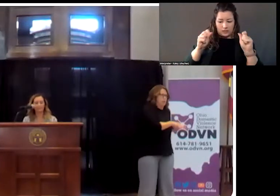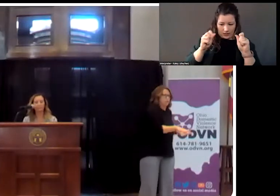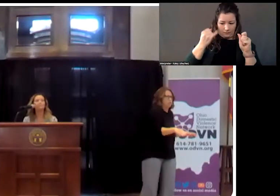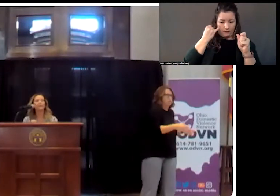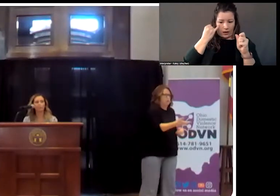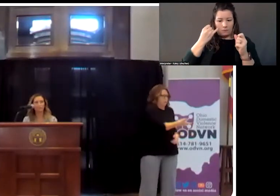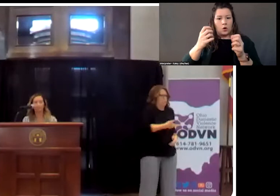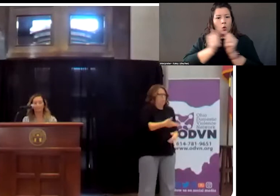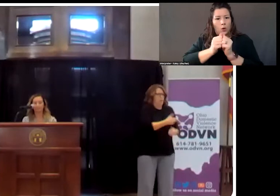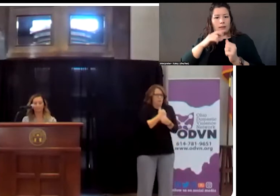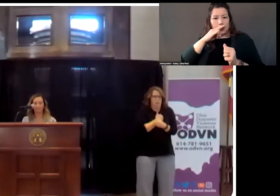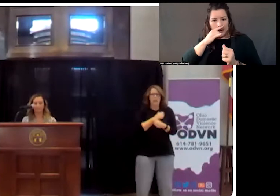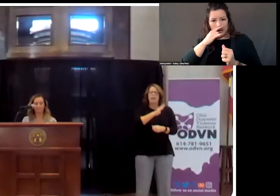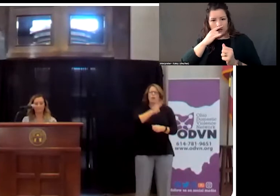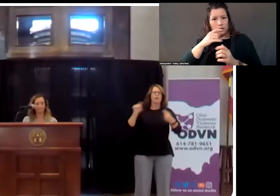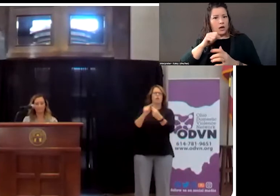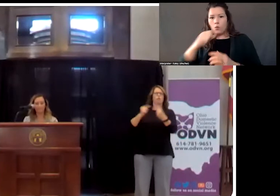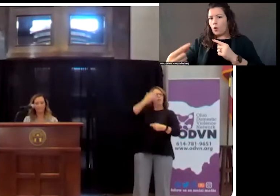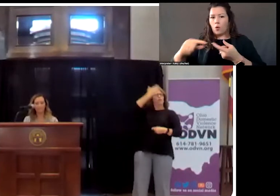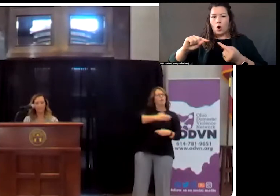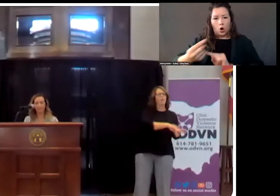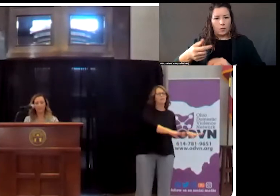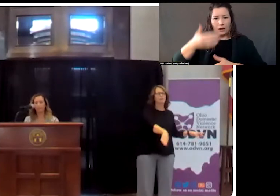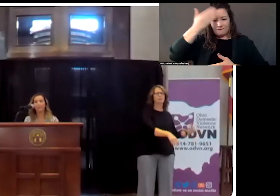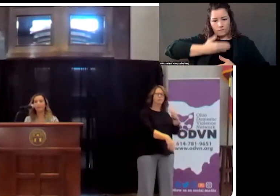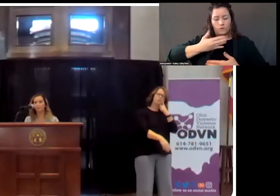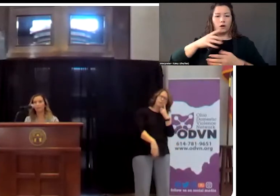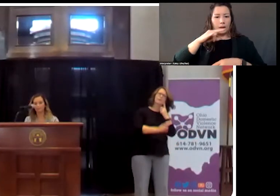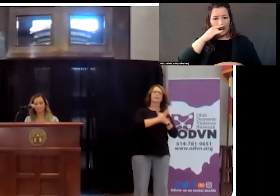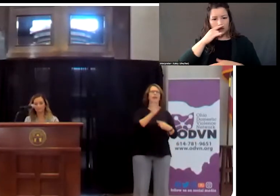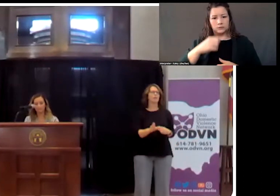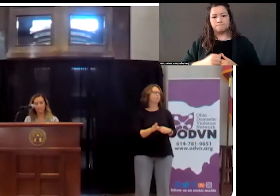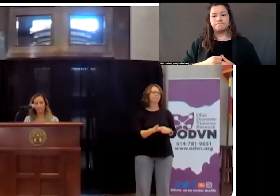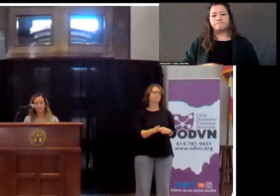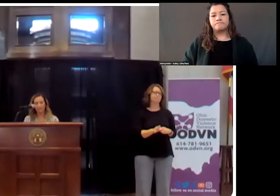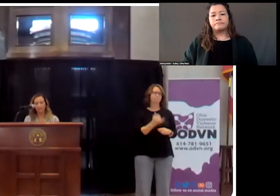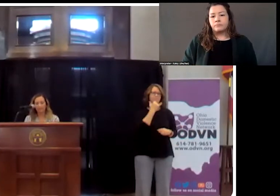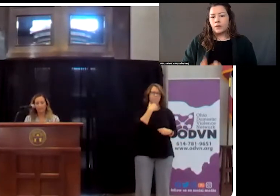He will never hurt me in front of my kids. But I was wrong.